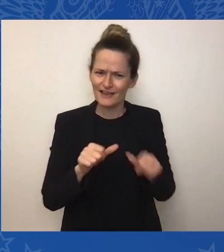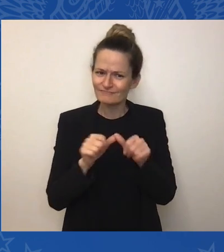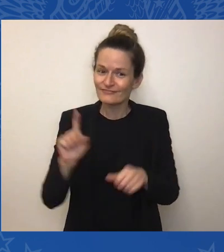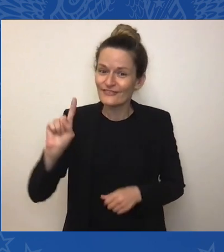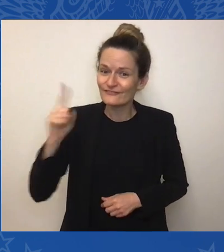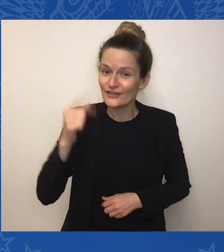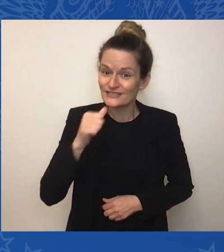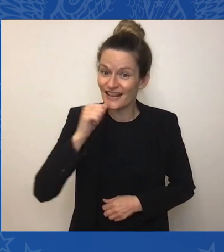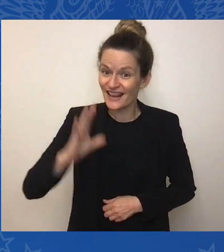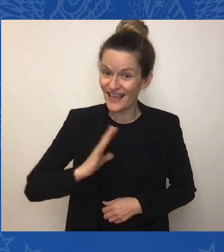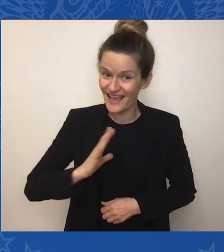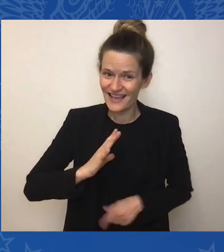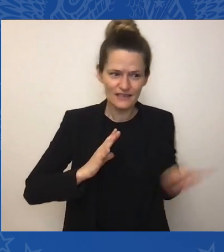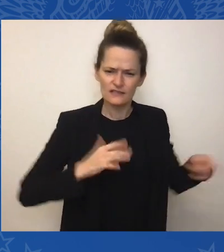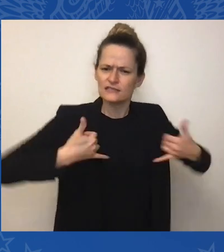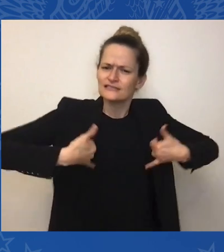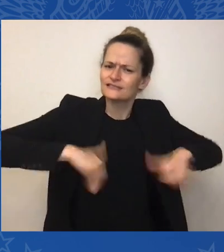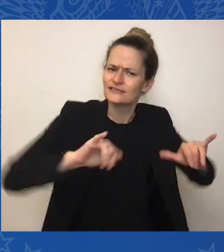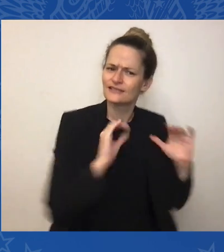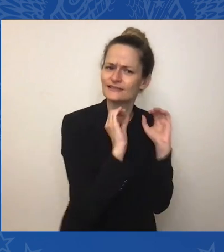But, Gerret, you and I have something in common, pal: